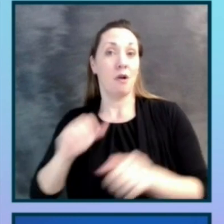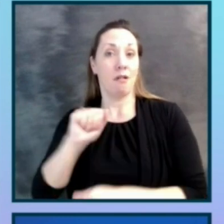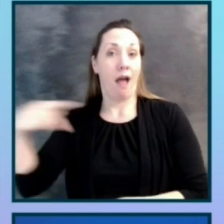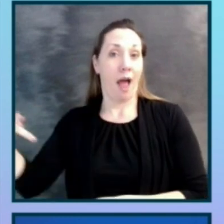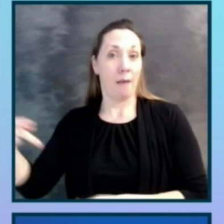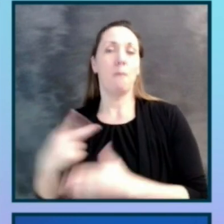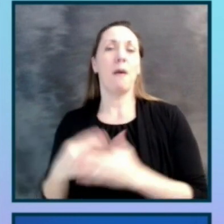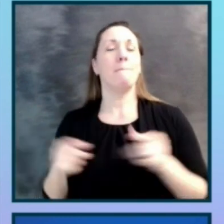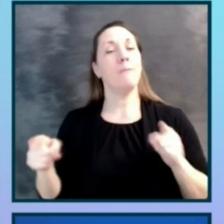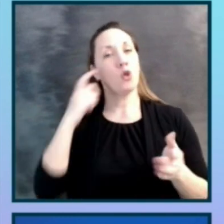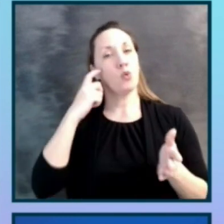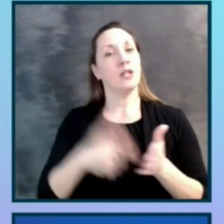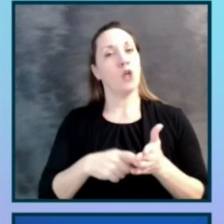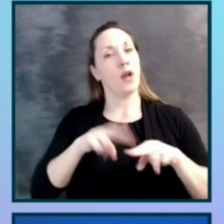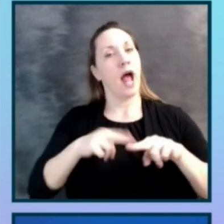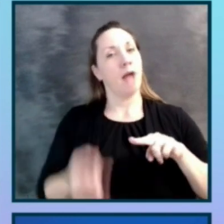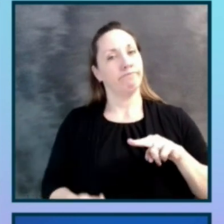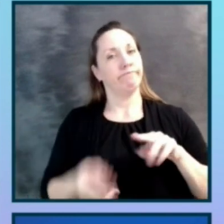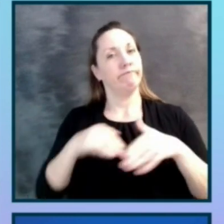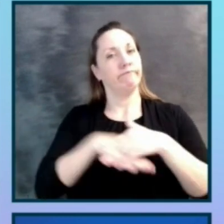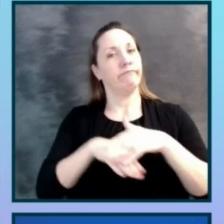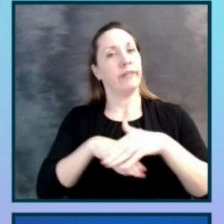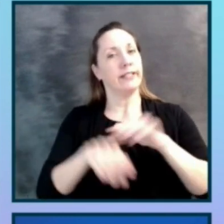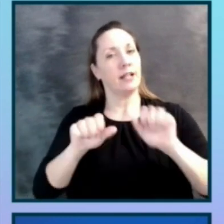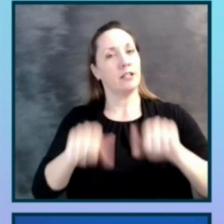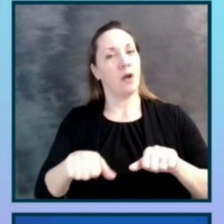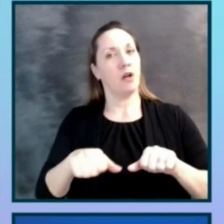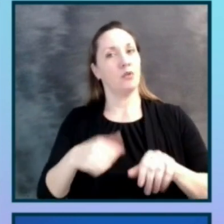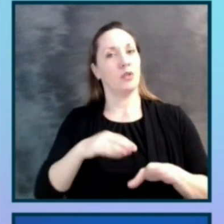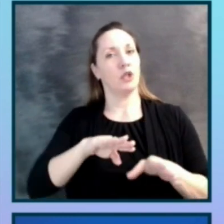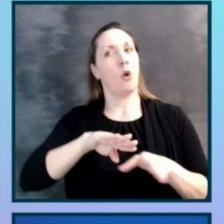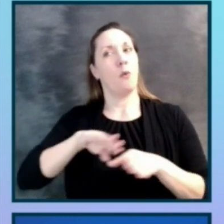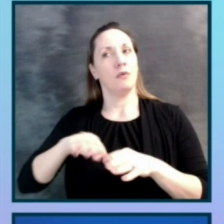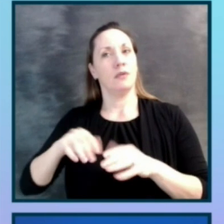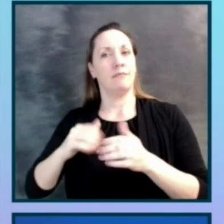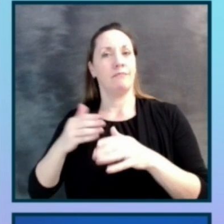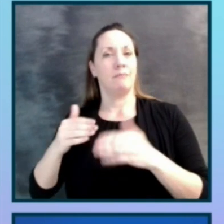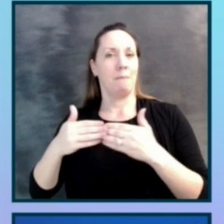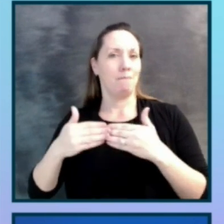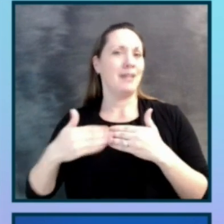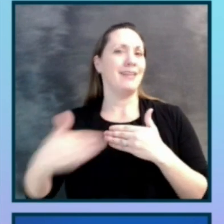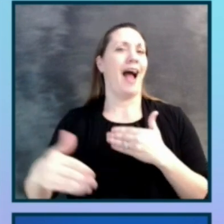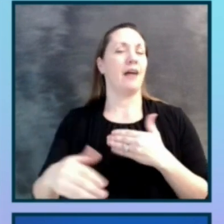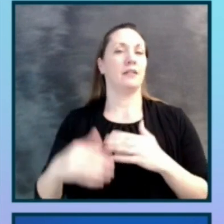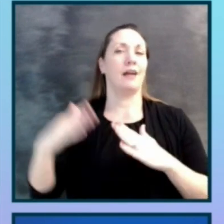we have an enormous drop off in accessibility as soon as we go beyond big tech into the Fortune 500 enterprise companies,